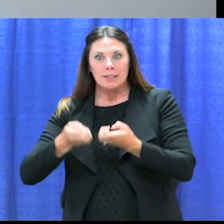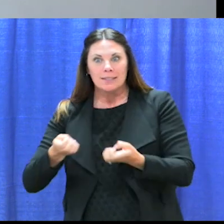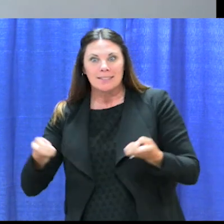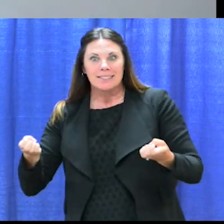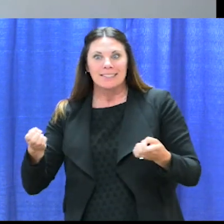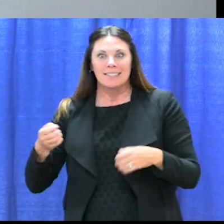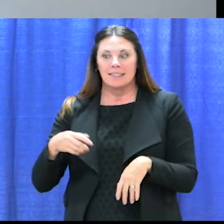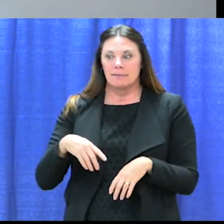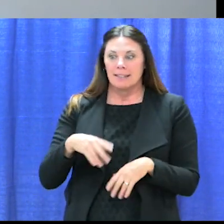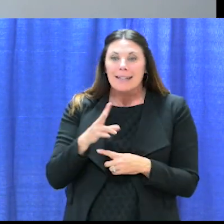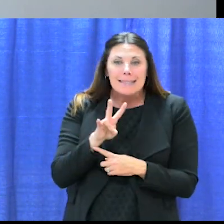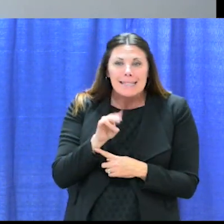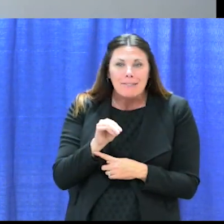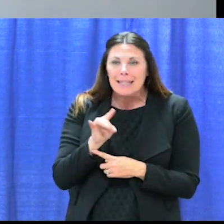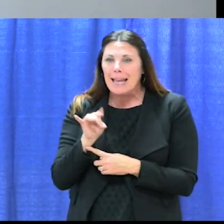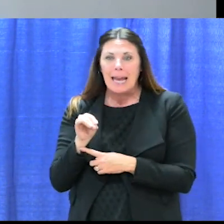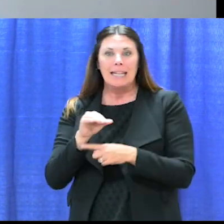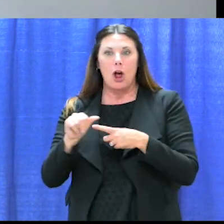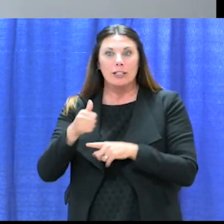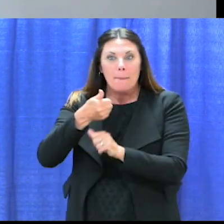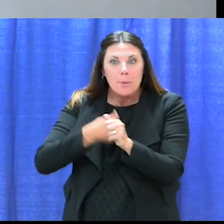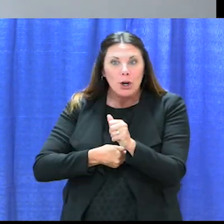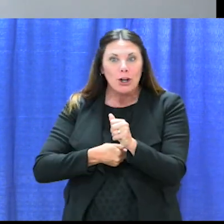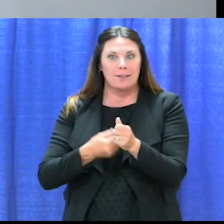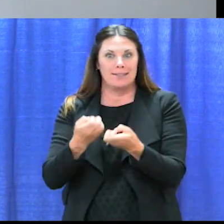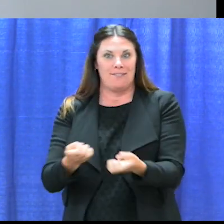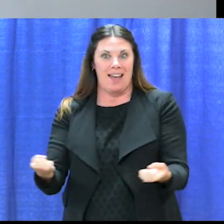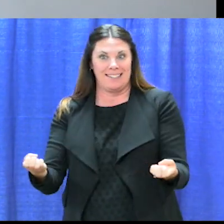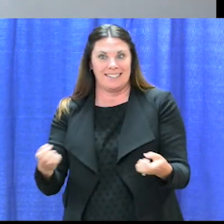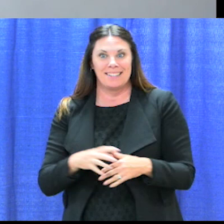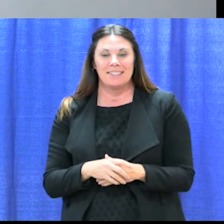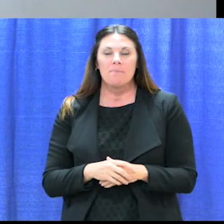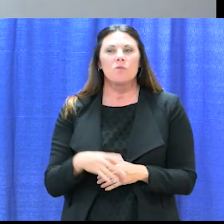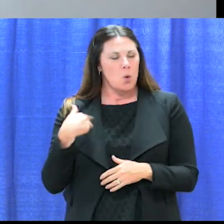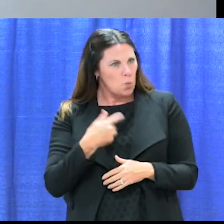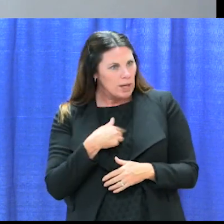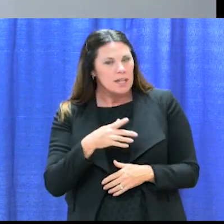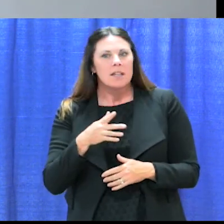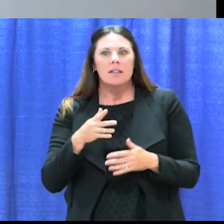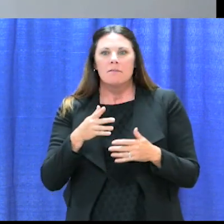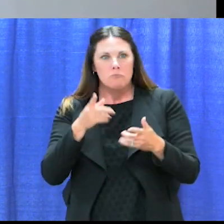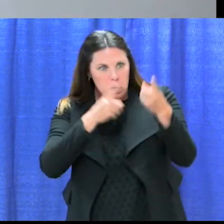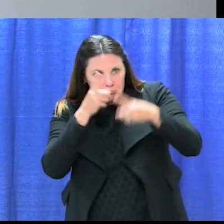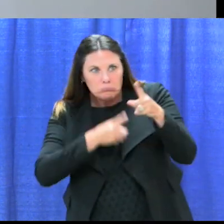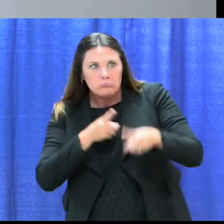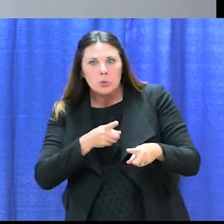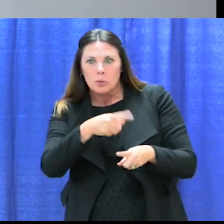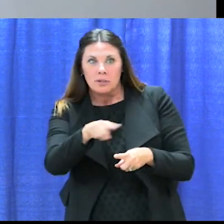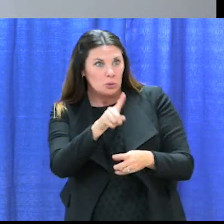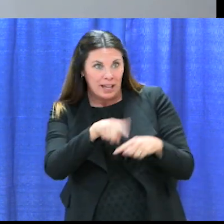to $80 per device. So we're working with the school districts if there are students that can't afford that to subsidize that as well.